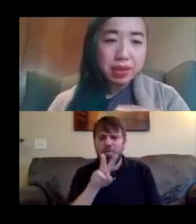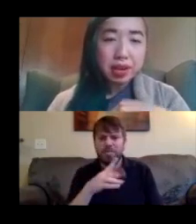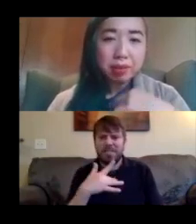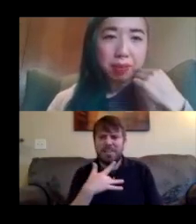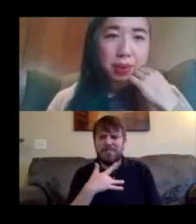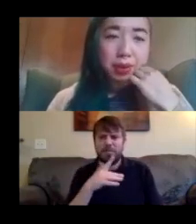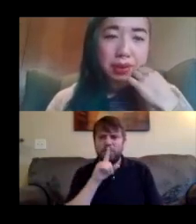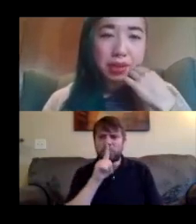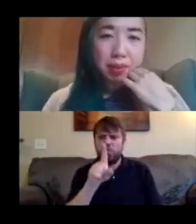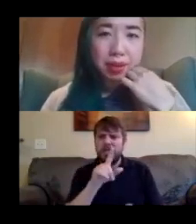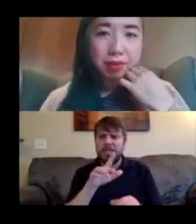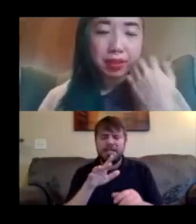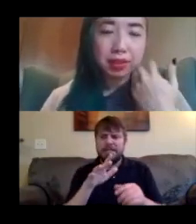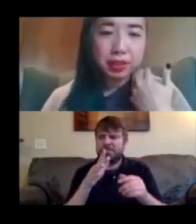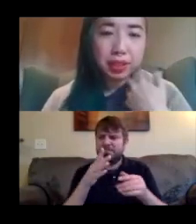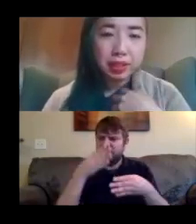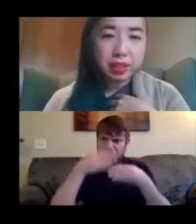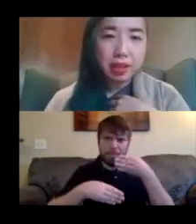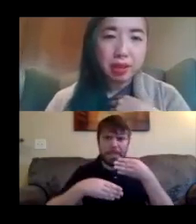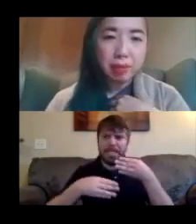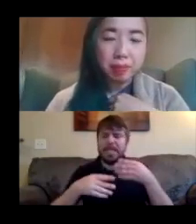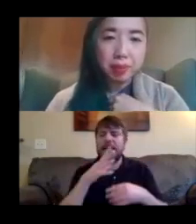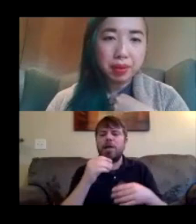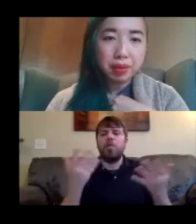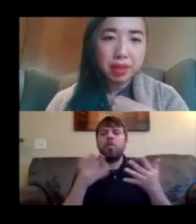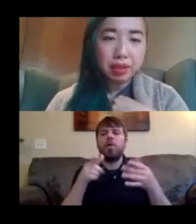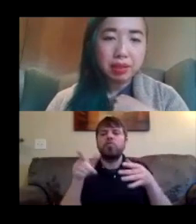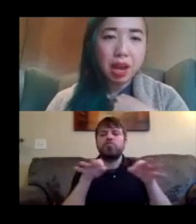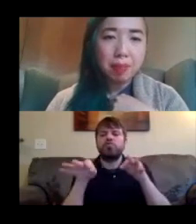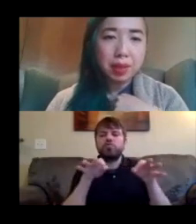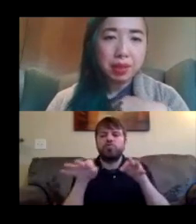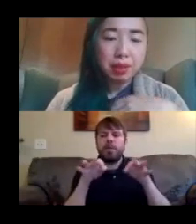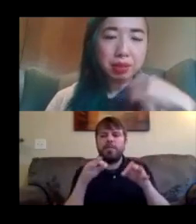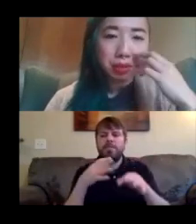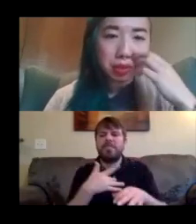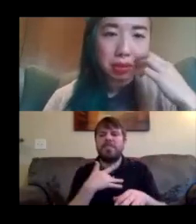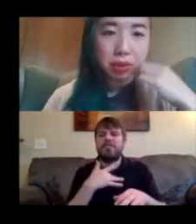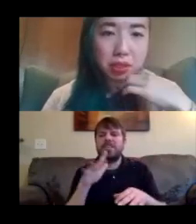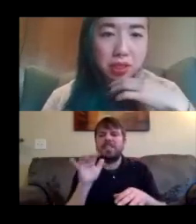and what you're describing feels like you tapping into a certain intuition